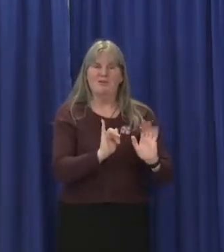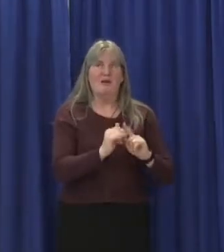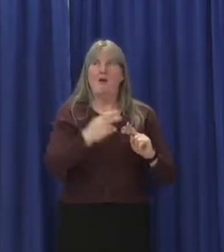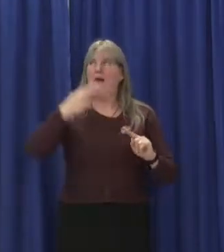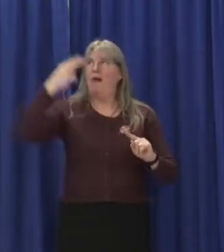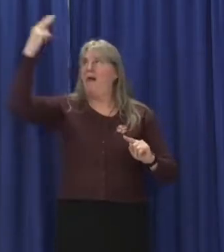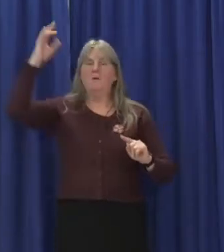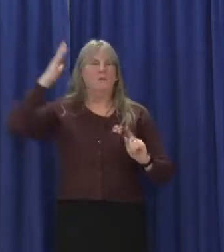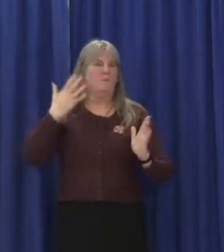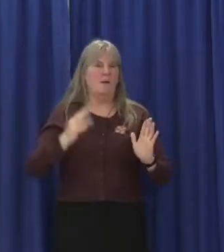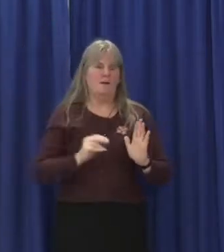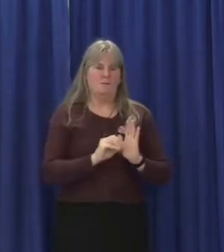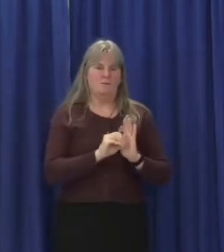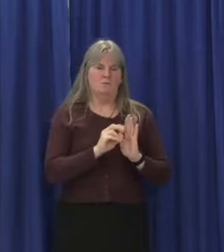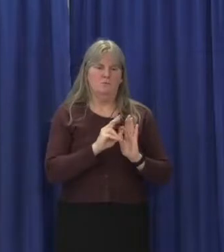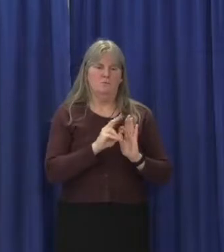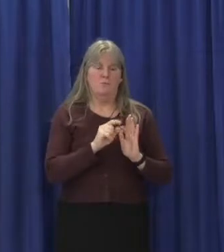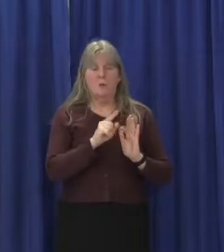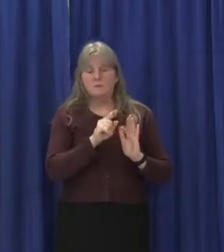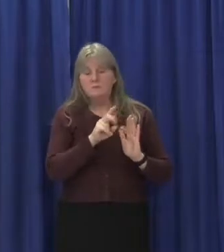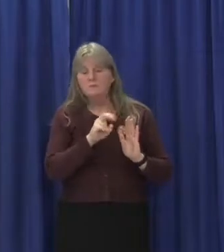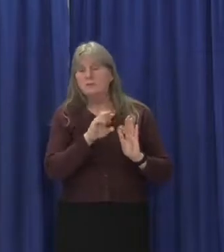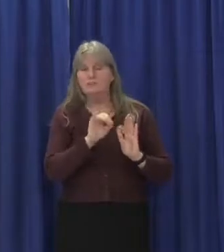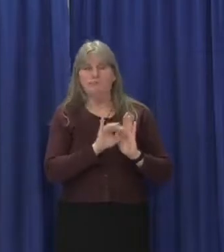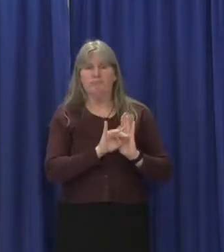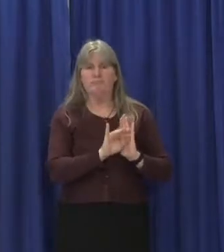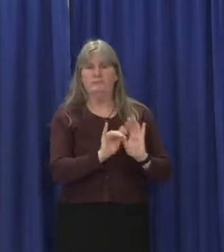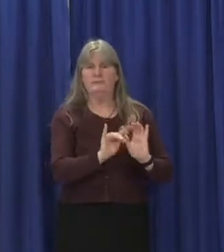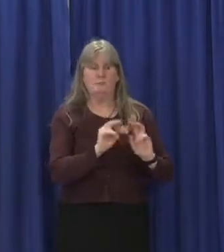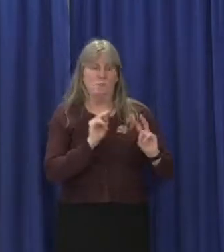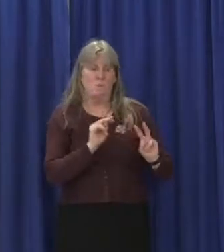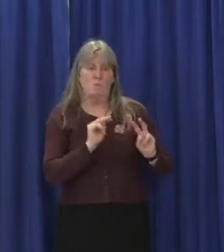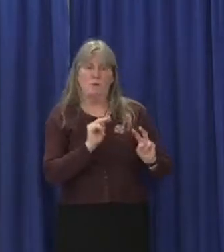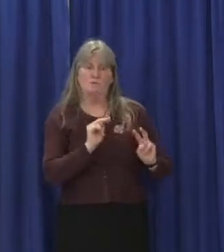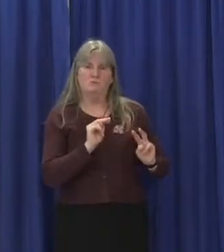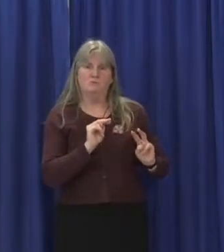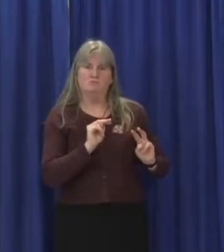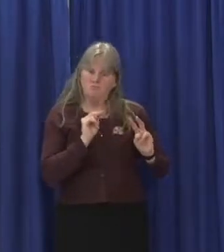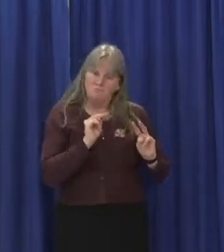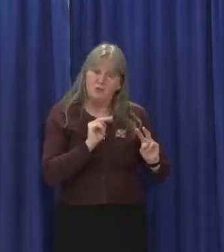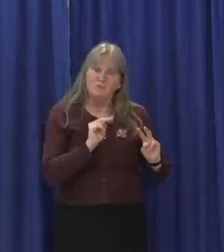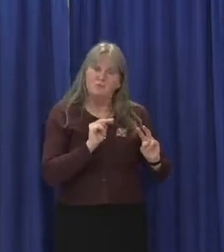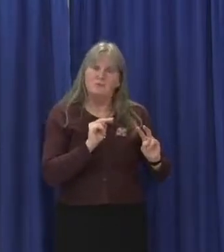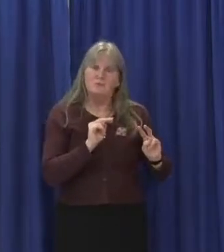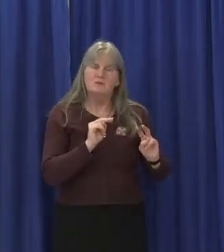here in Yukon. So we keep a close eye on this. We are still in the upswing of